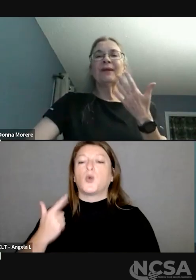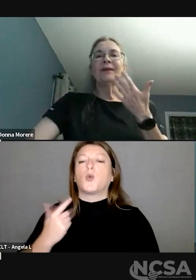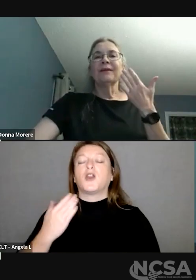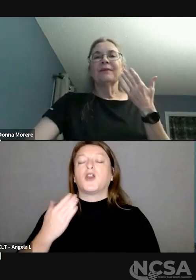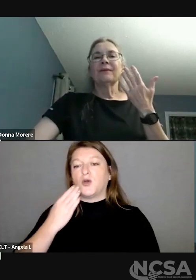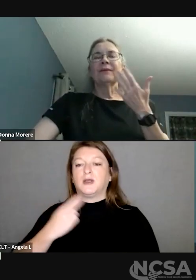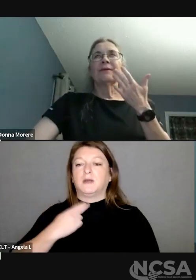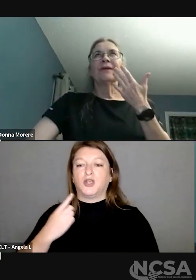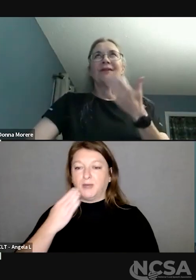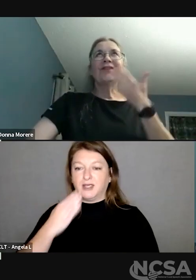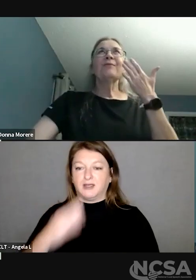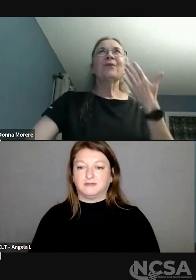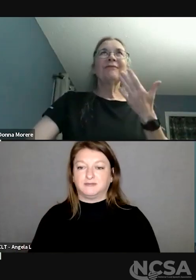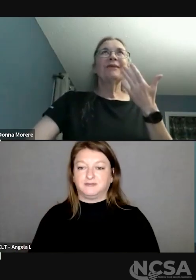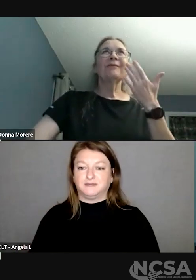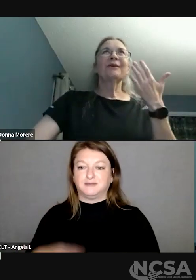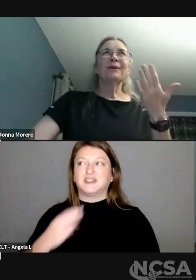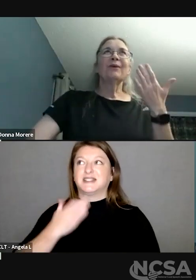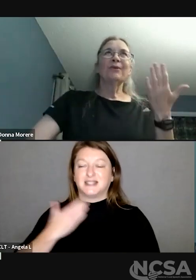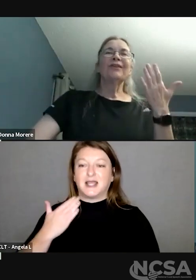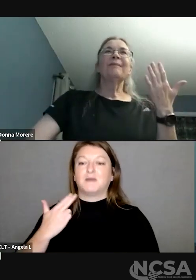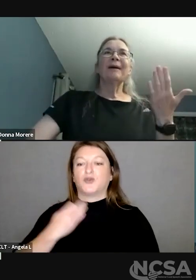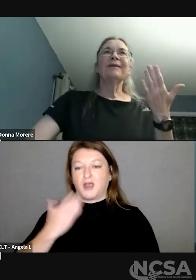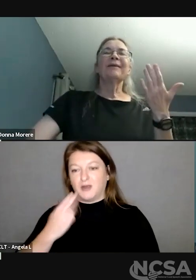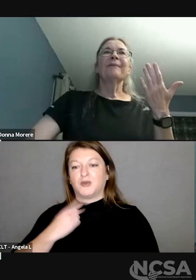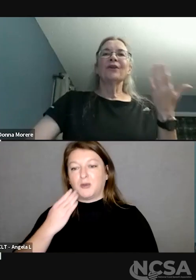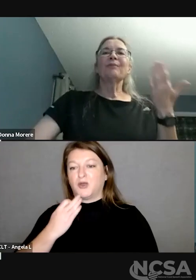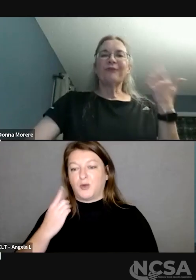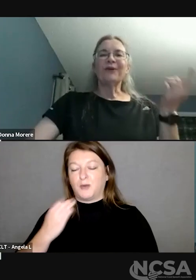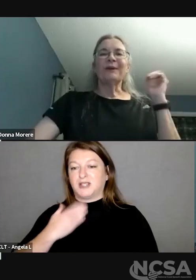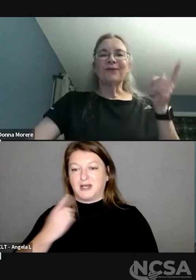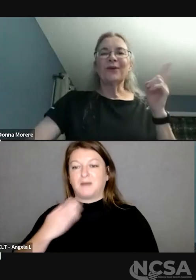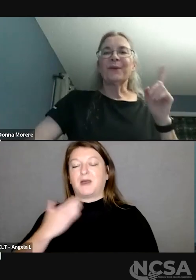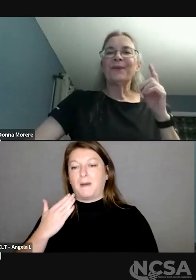can be the same grapheme can be referenced by multiple phonemes too.